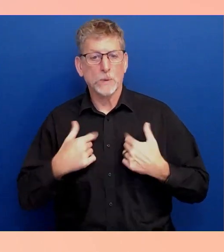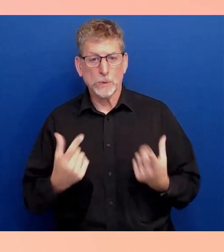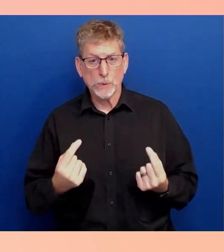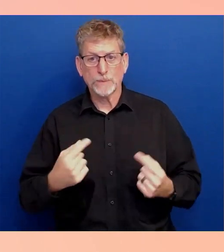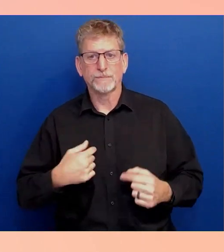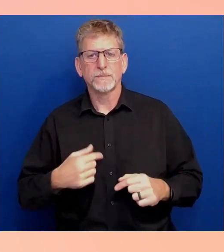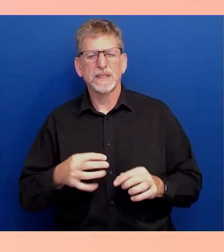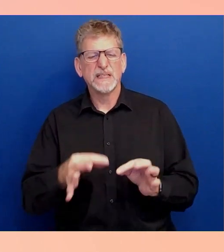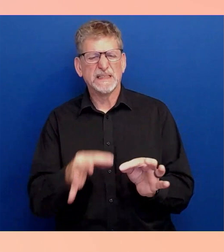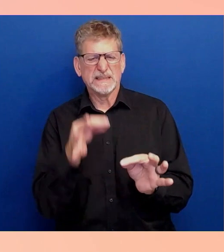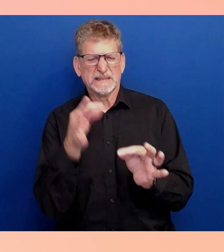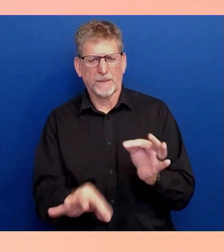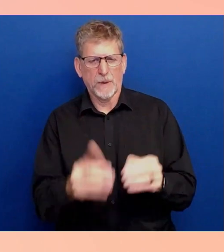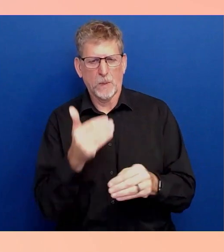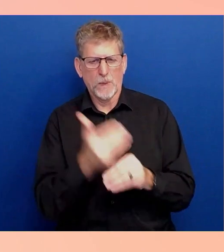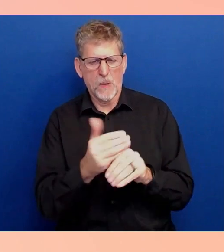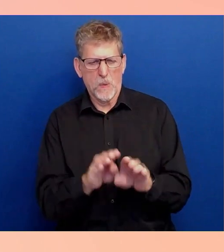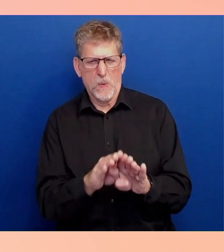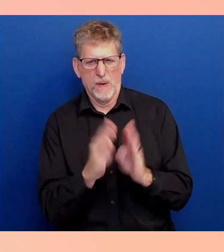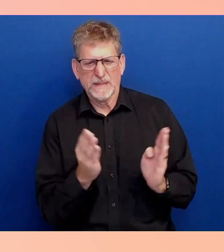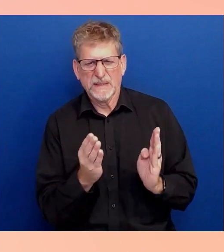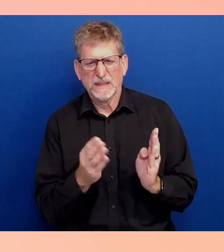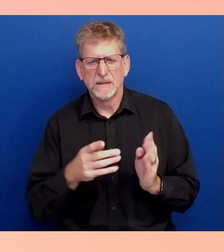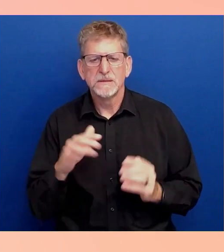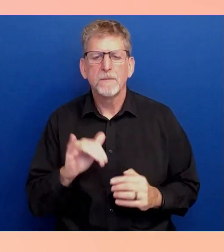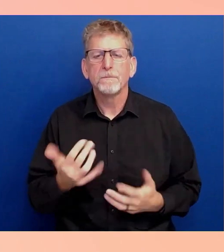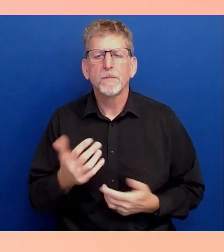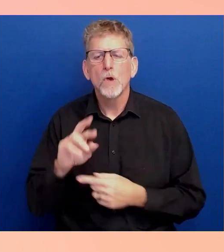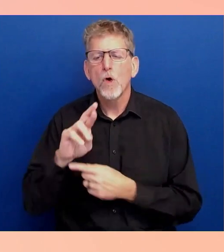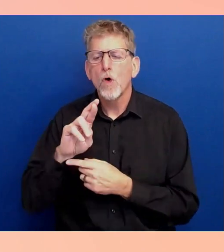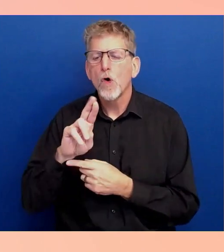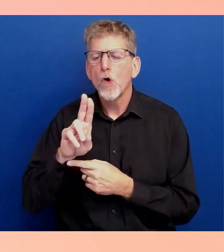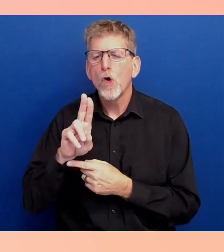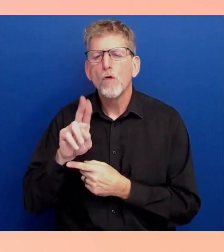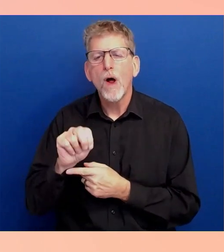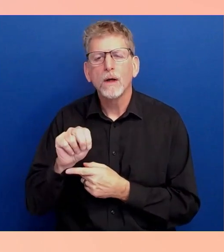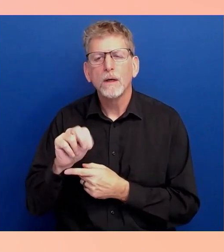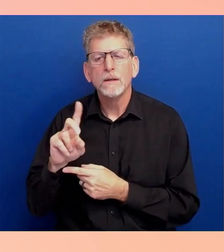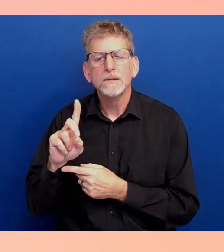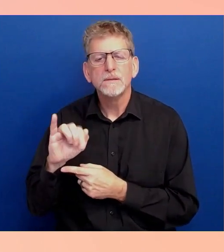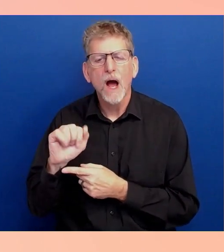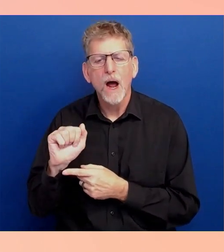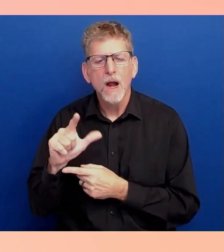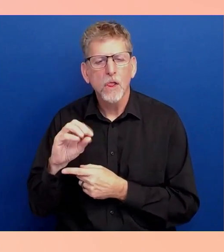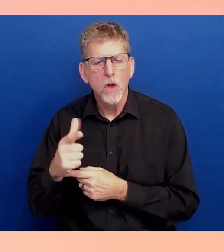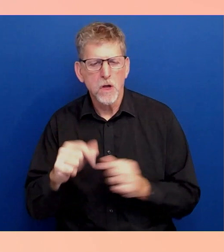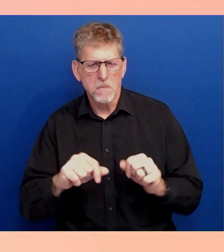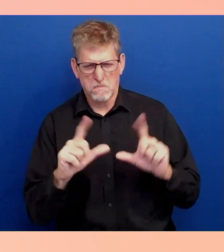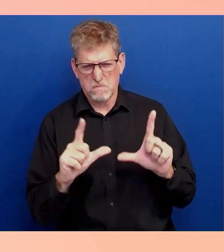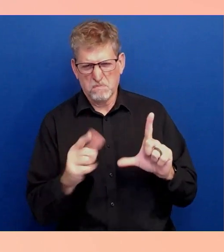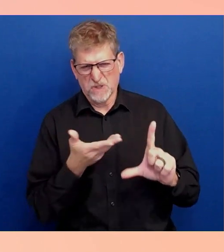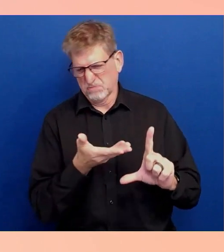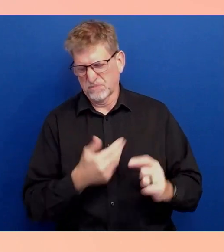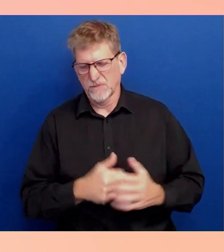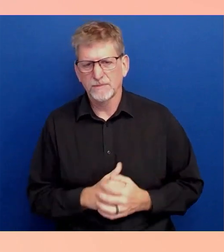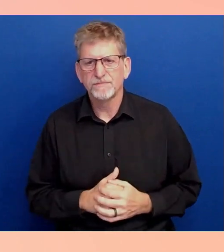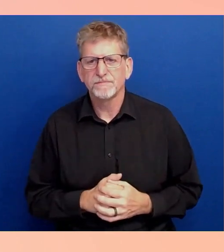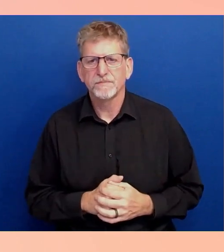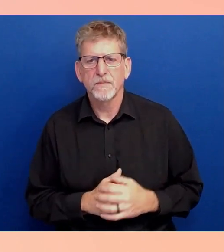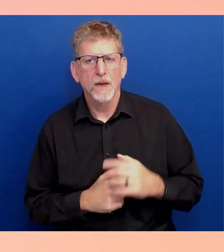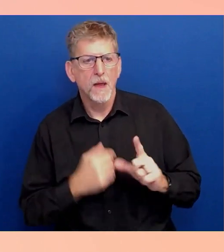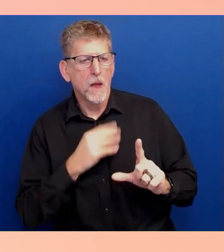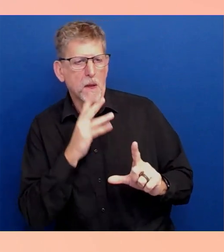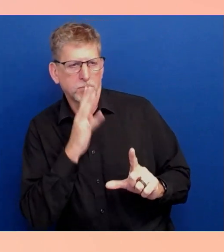the run dialogue and run the macro.